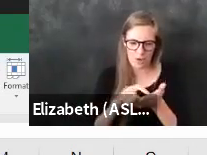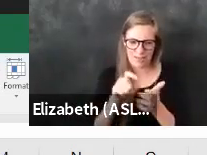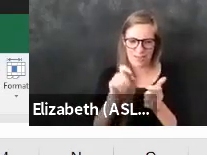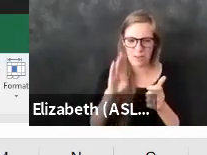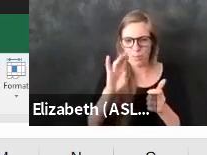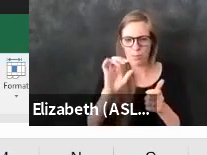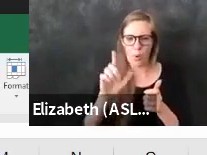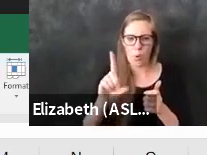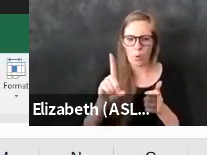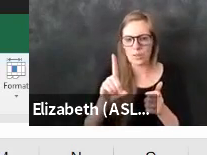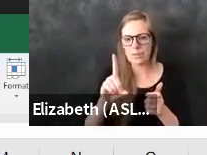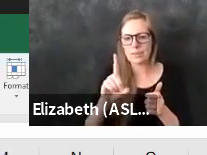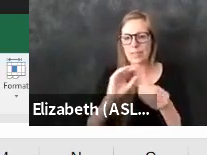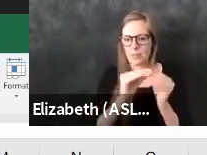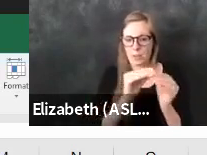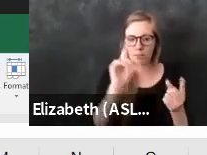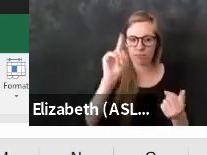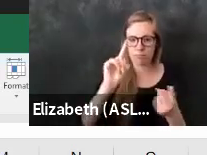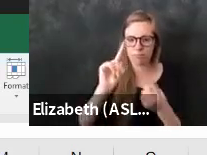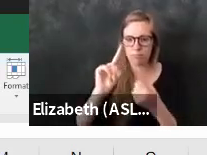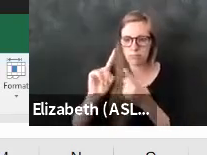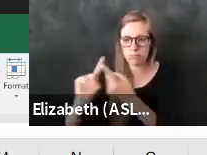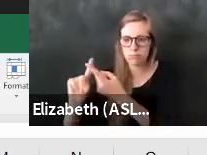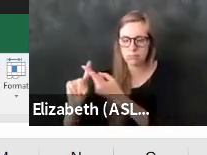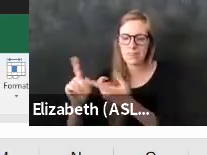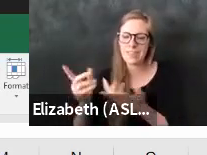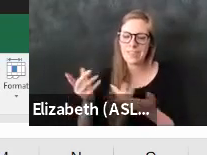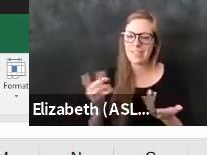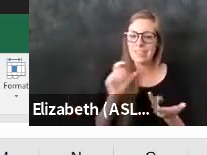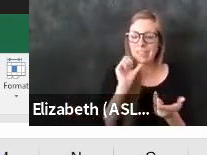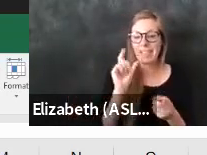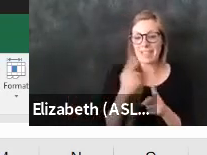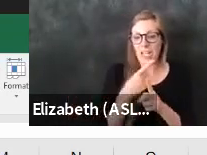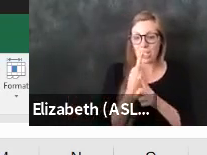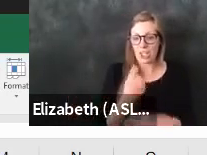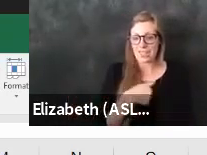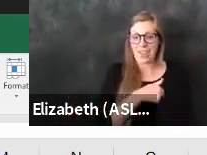So we do understand that it's not just us that's experiencing this.